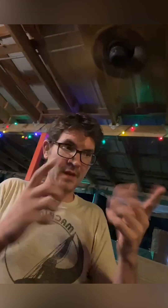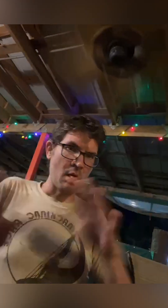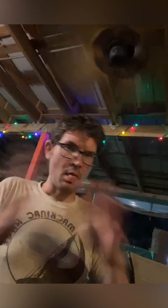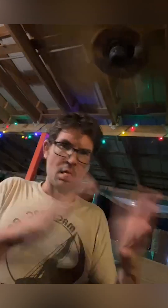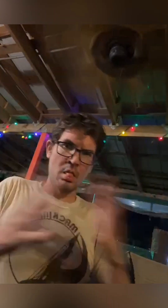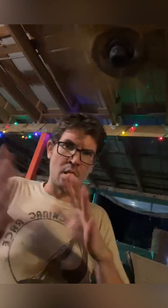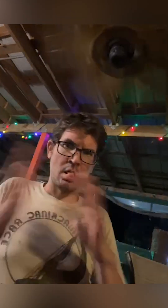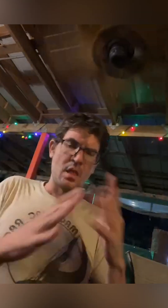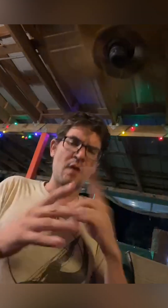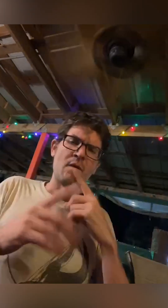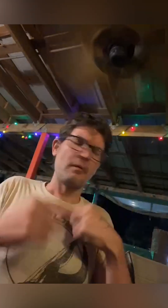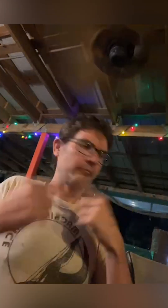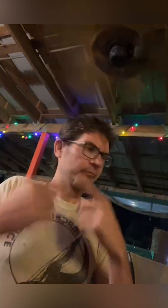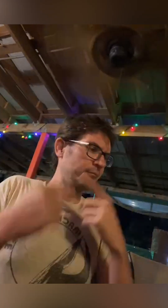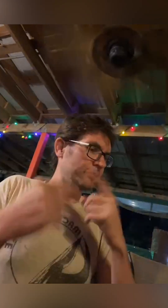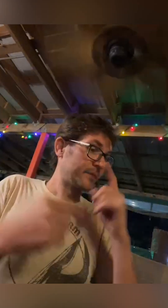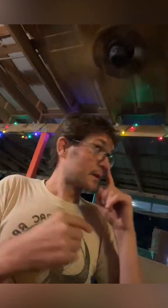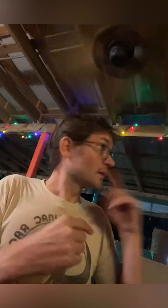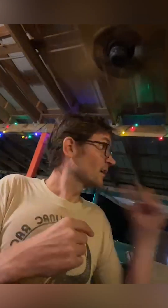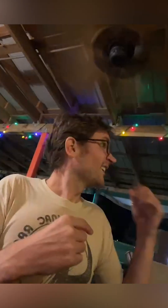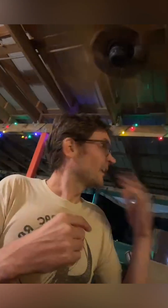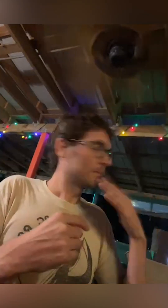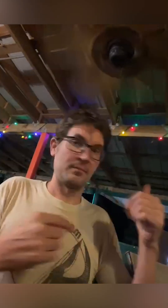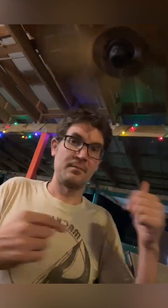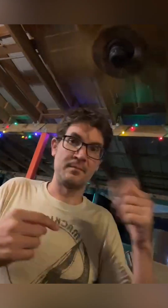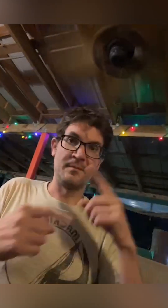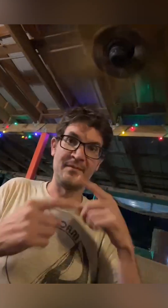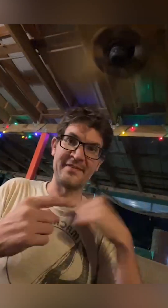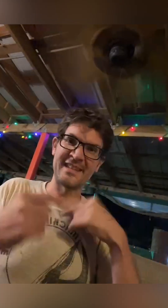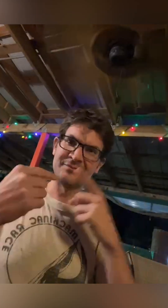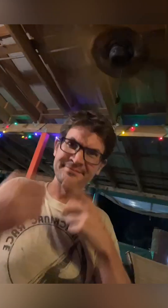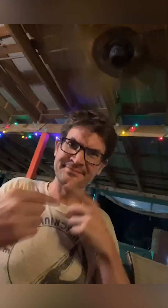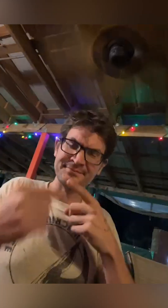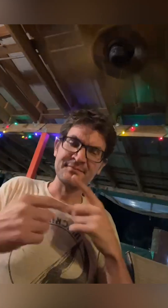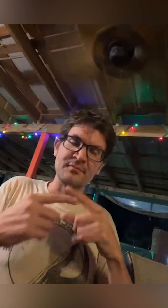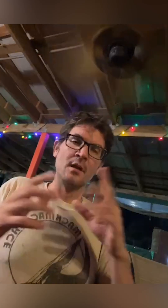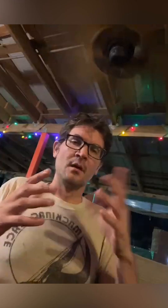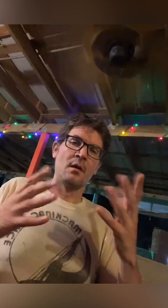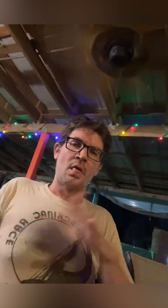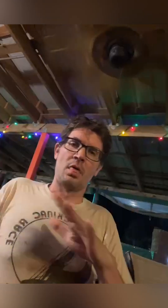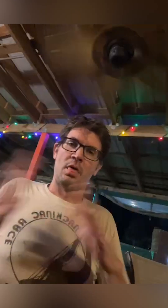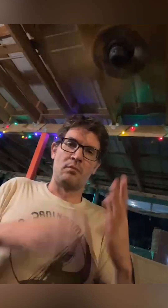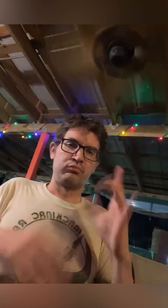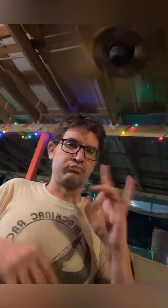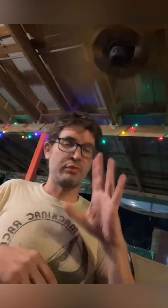I kept having to turn it off and on over and over.